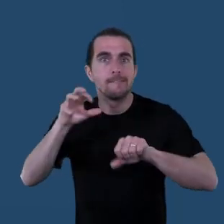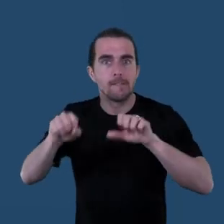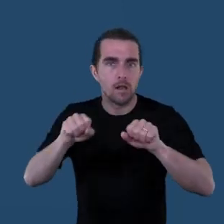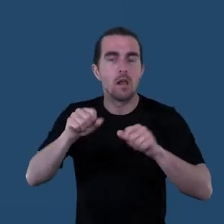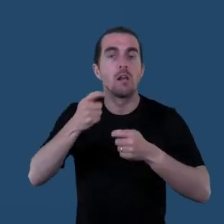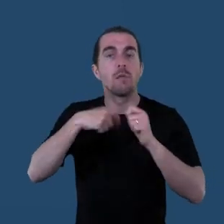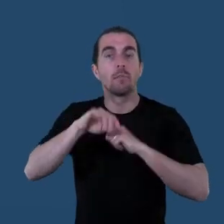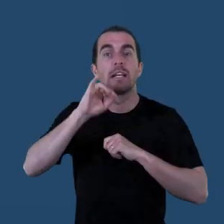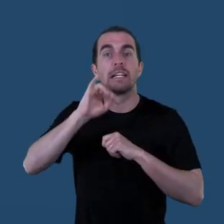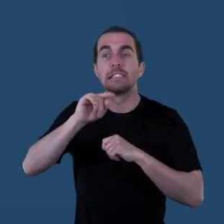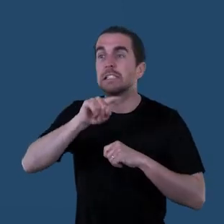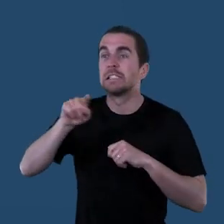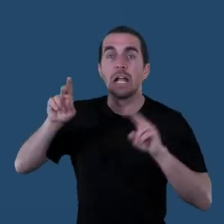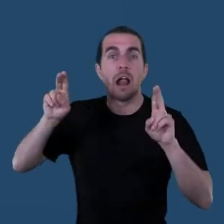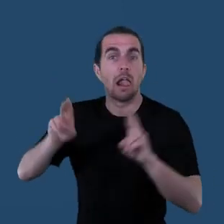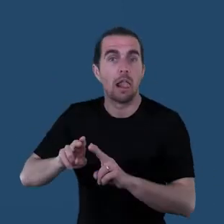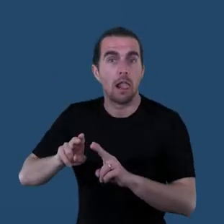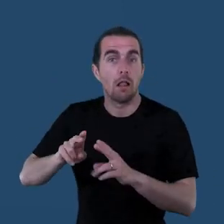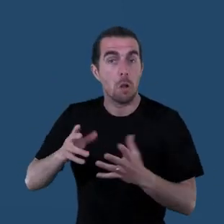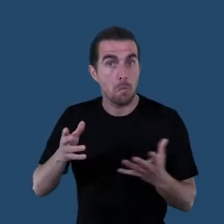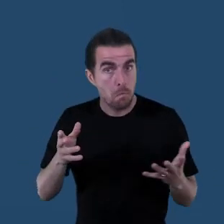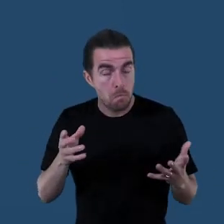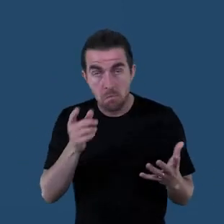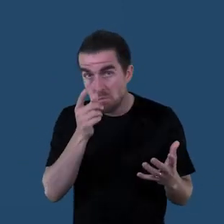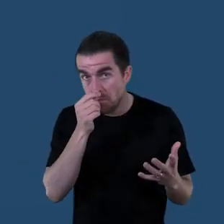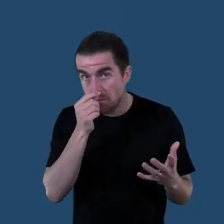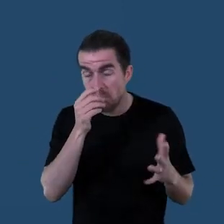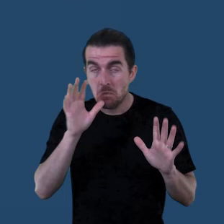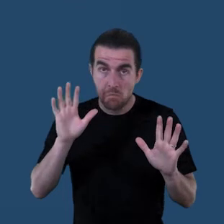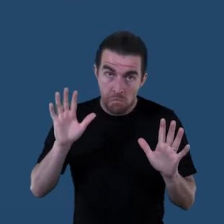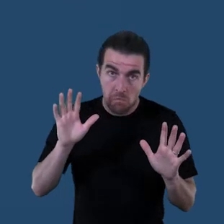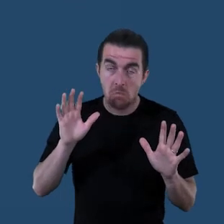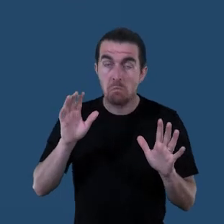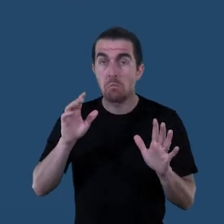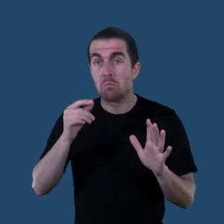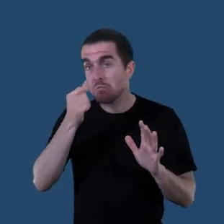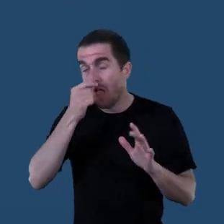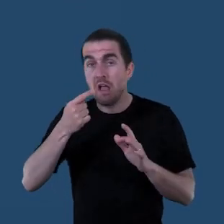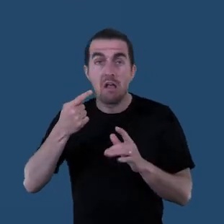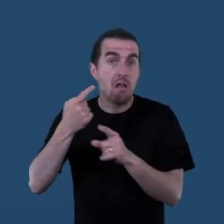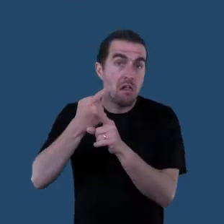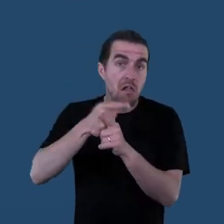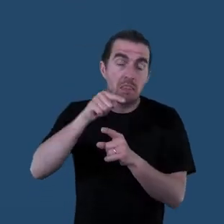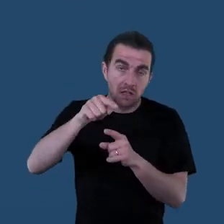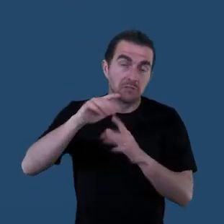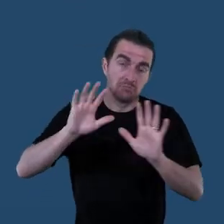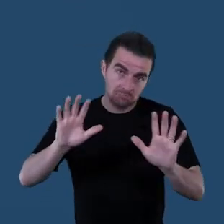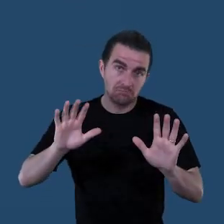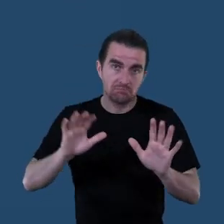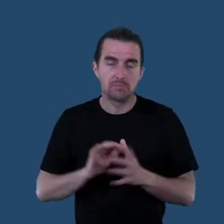had a detrimental effect on the numbers of species in the wild. That's debatable.